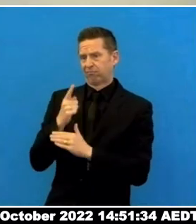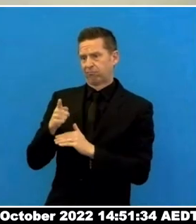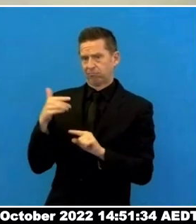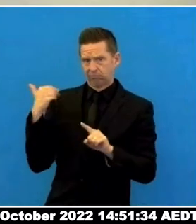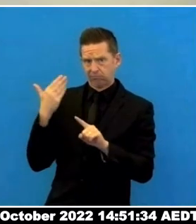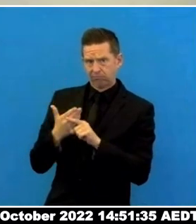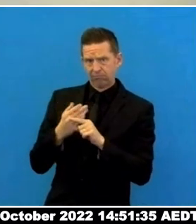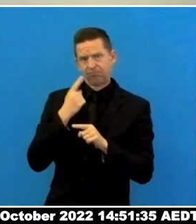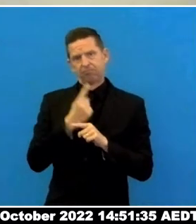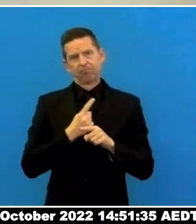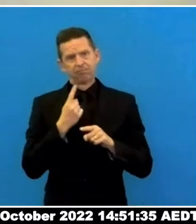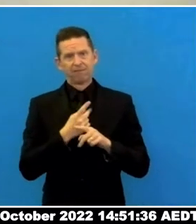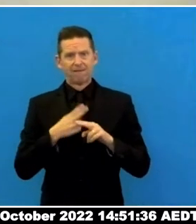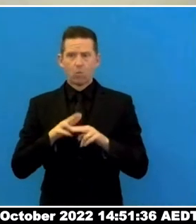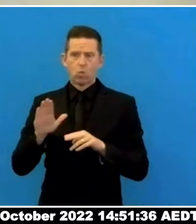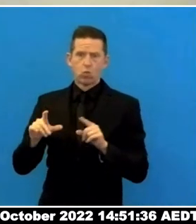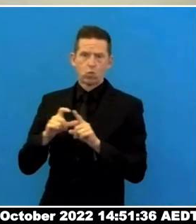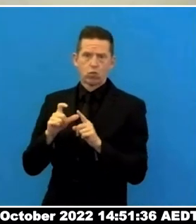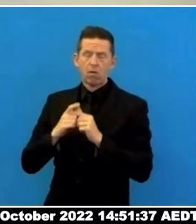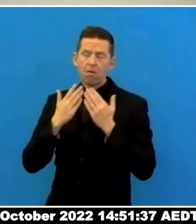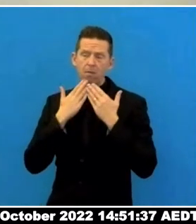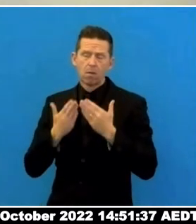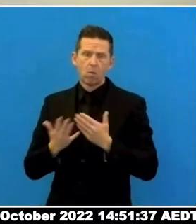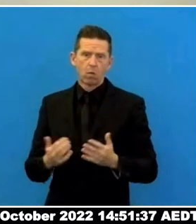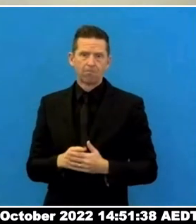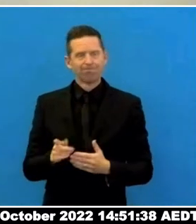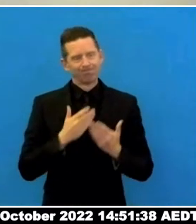and speaking on behalf of your daughter. So, thank you very much. Thank you.